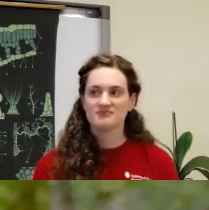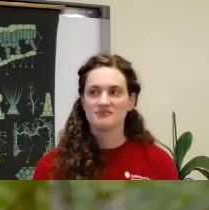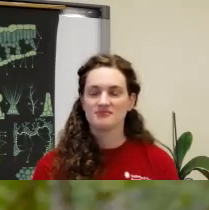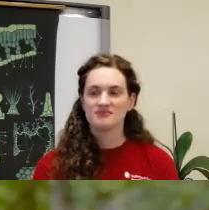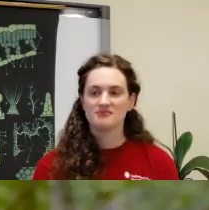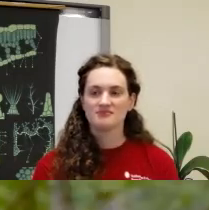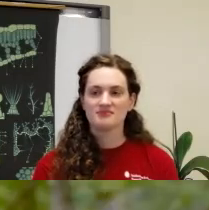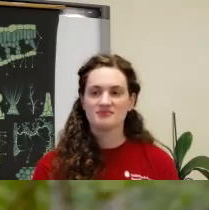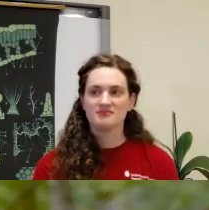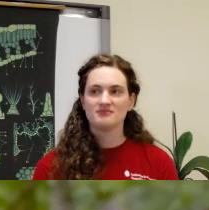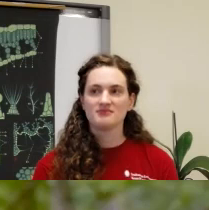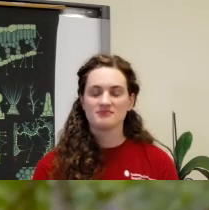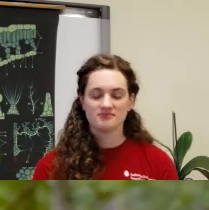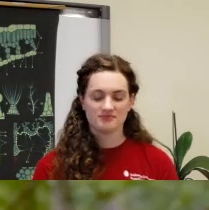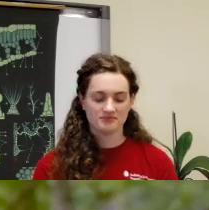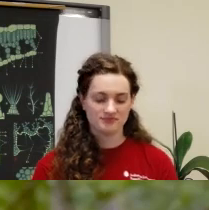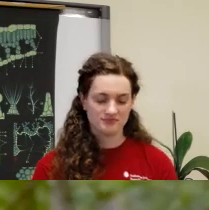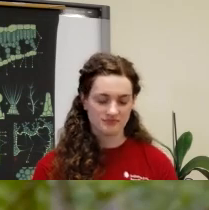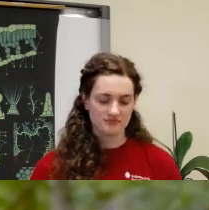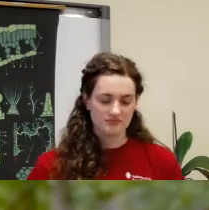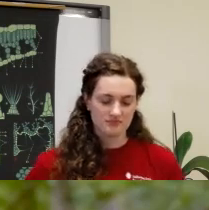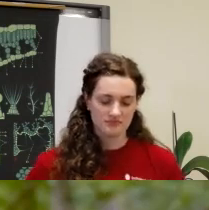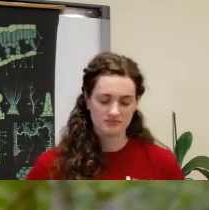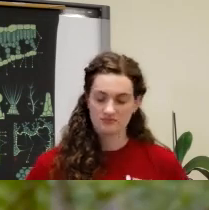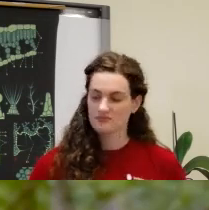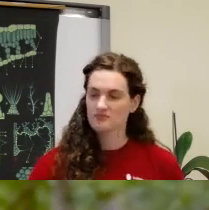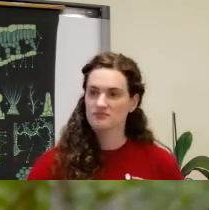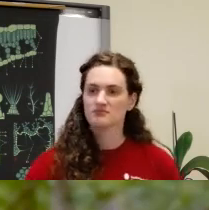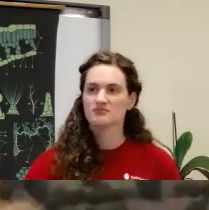So in our lab we study forested ecosystems, like the one we're here in at SERC.